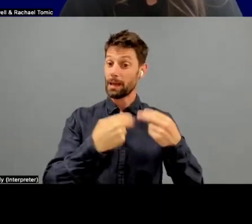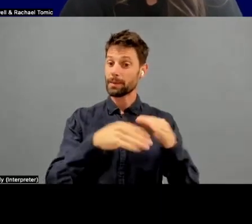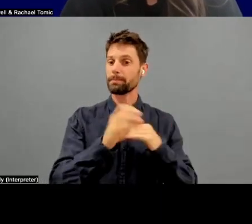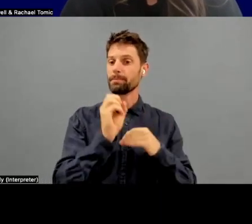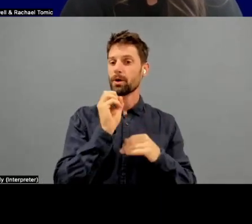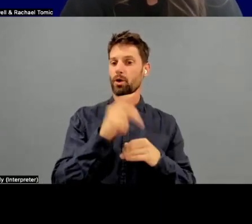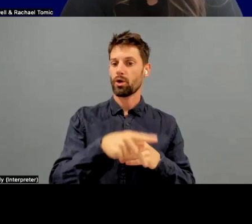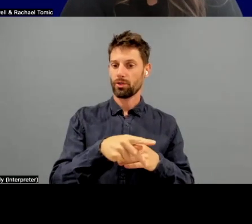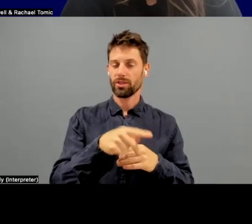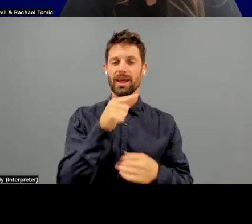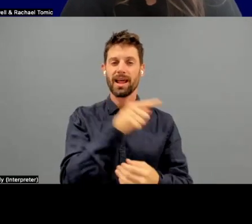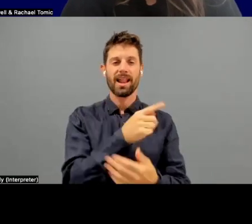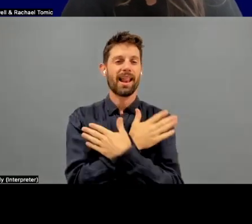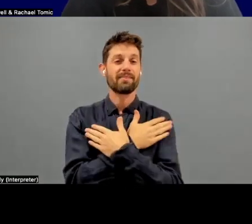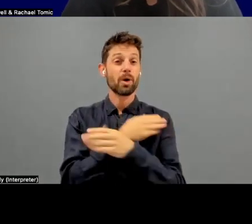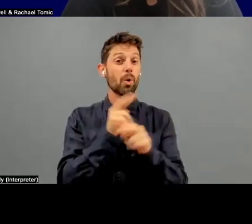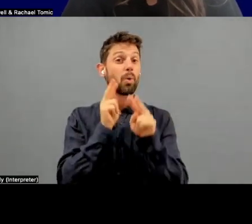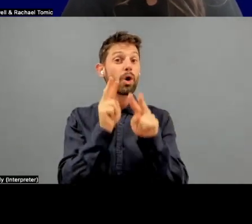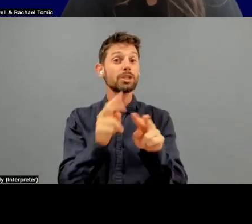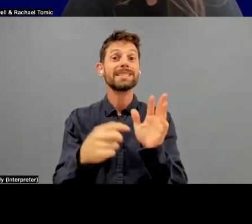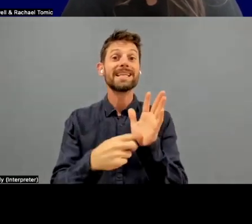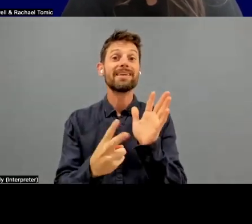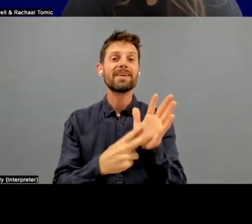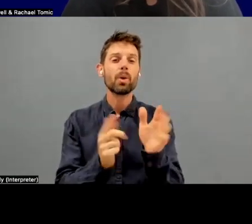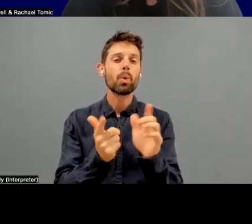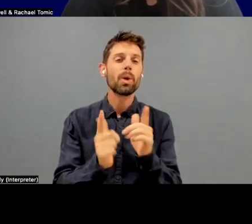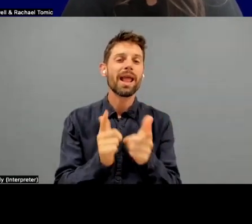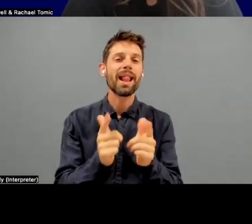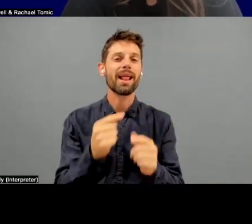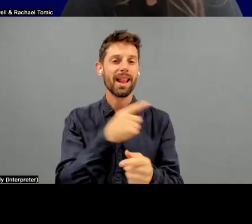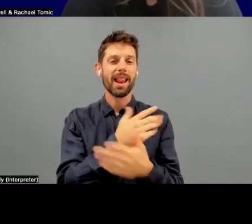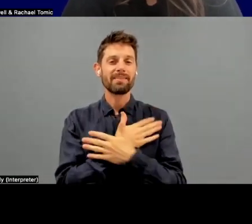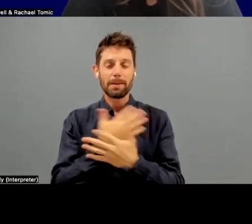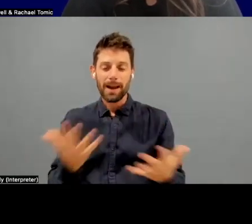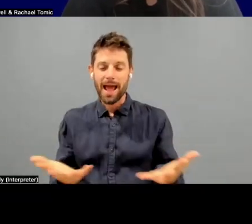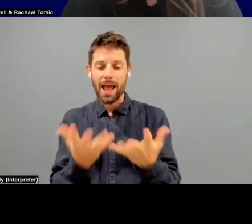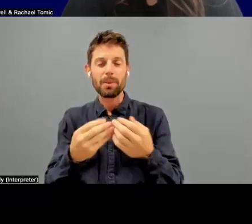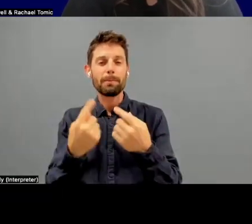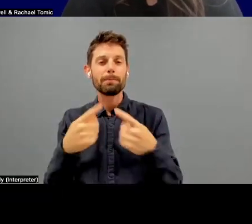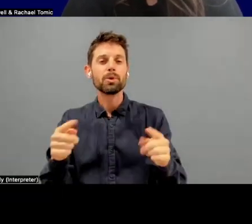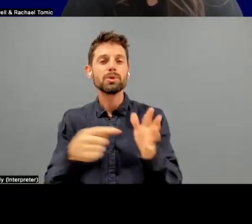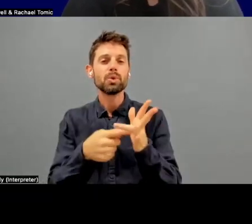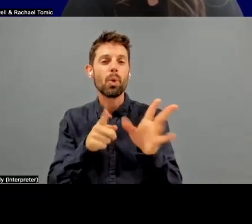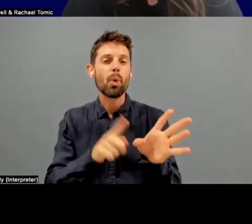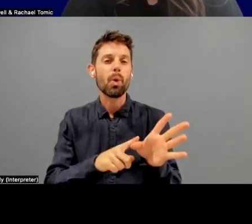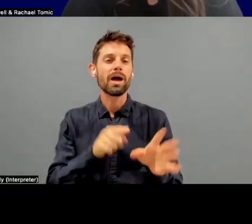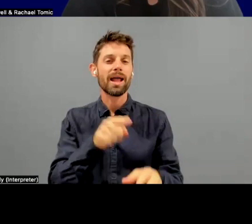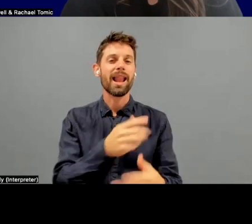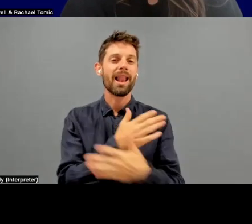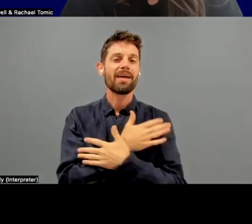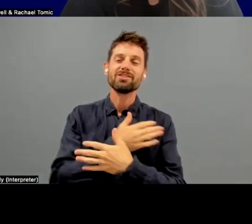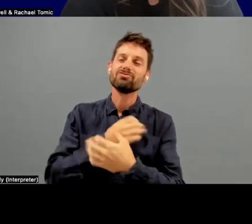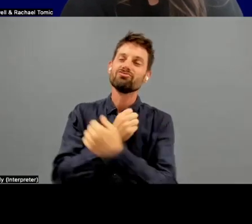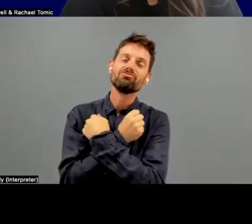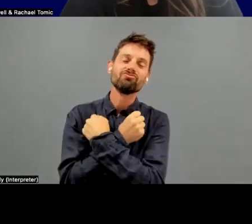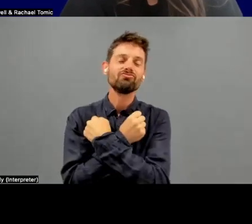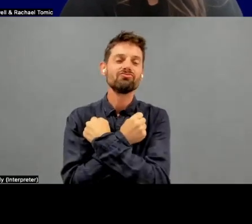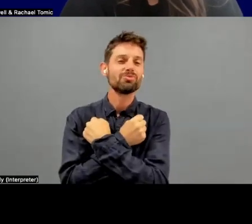loves watching the Wiggles, playing with musical toys, cuddling her family and swimming.